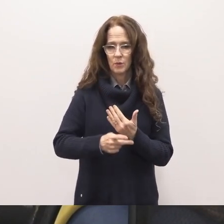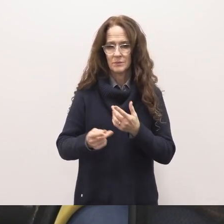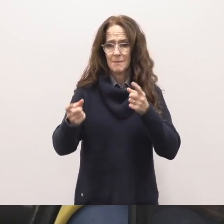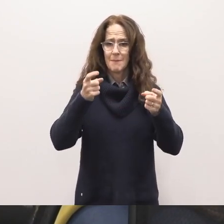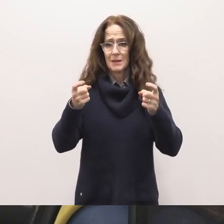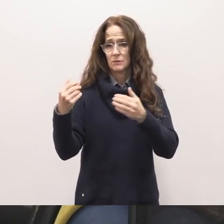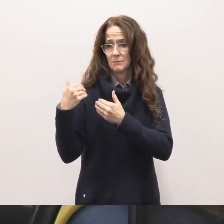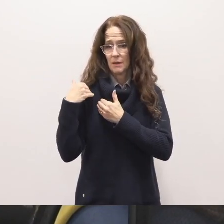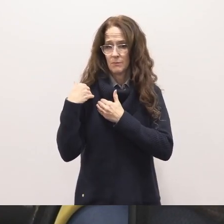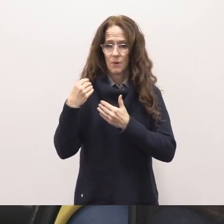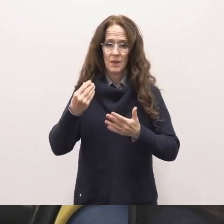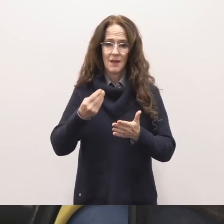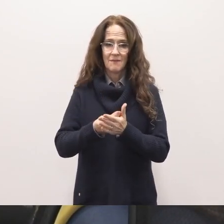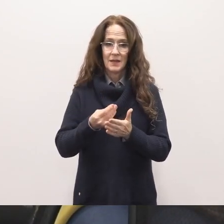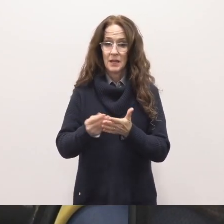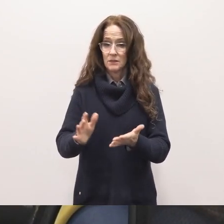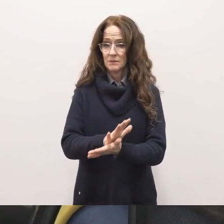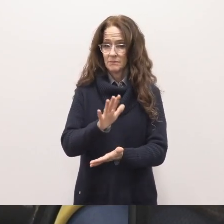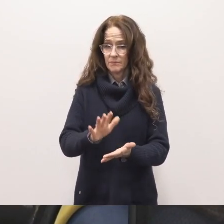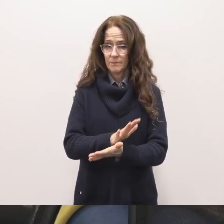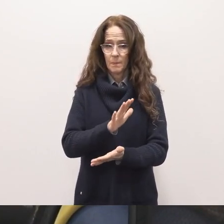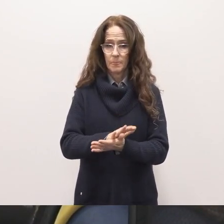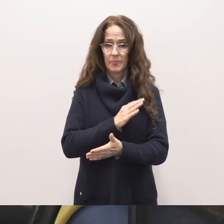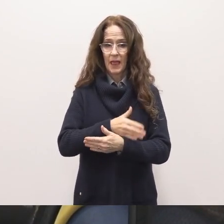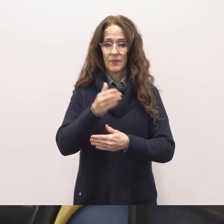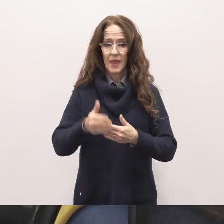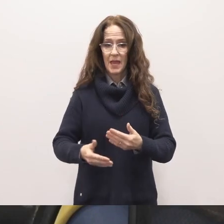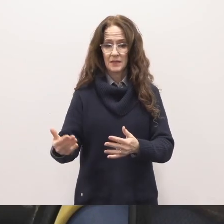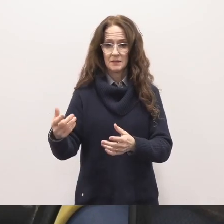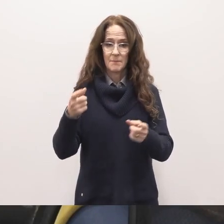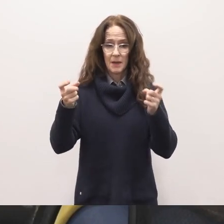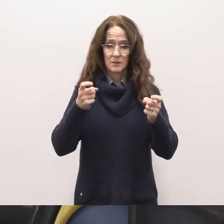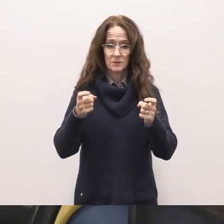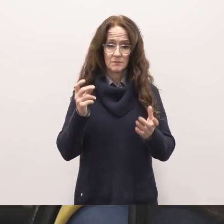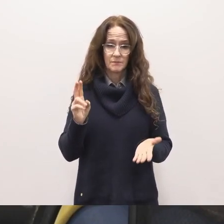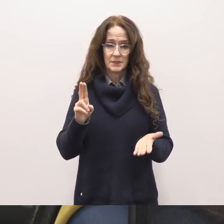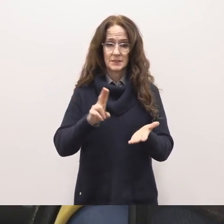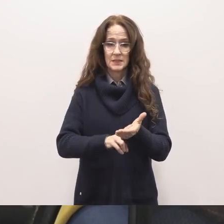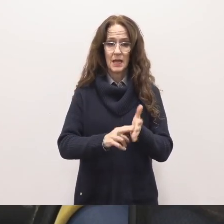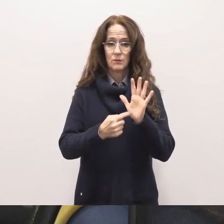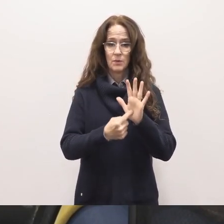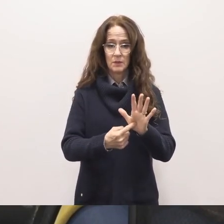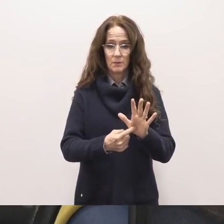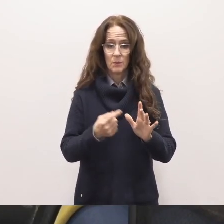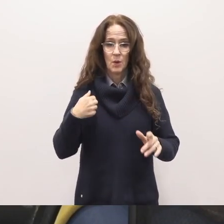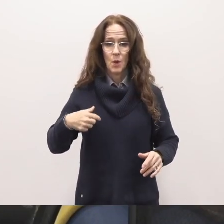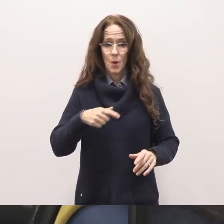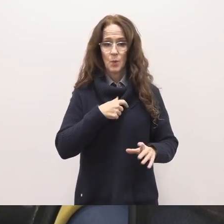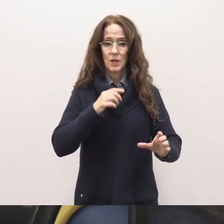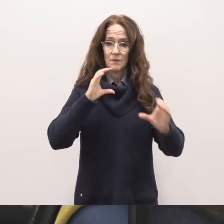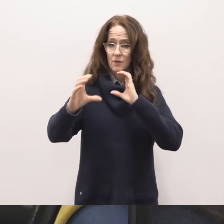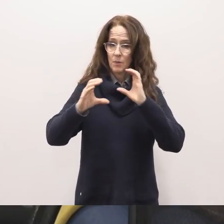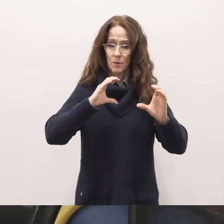for the financial statements, and at the end of the process, management does sign a representation letter that says, hey, we've communicated everything we're aware of.